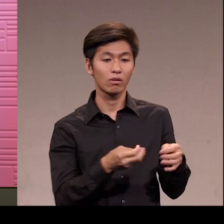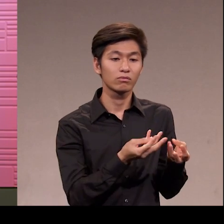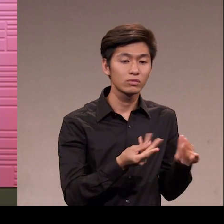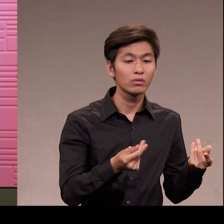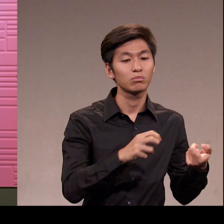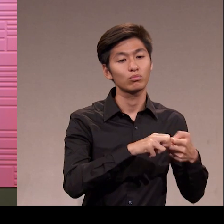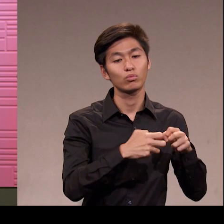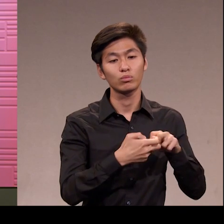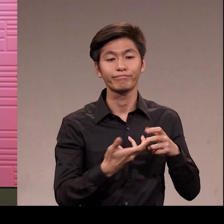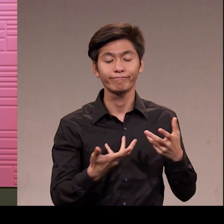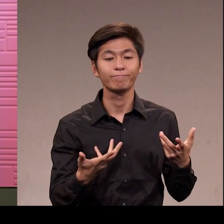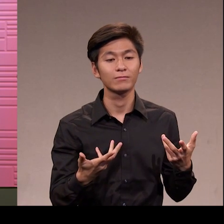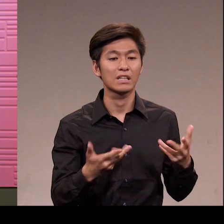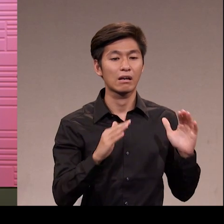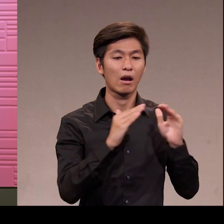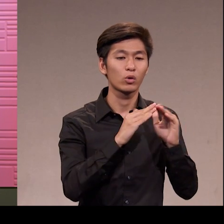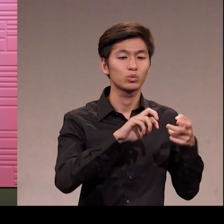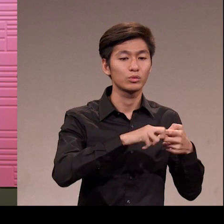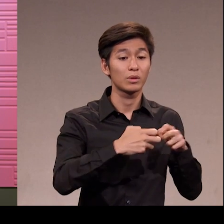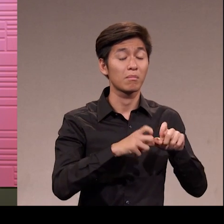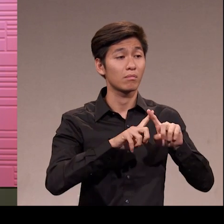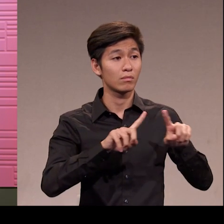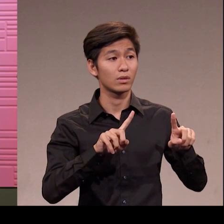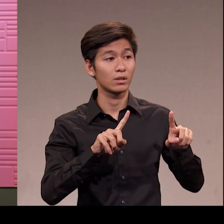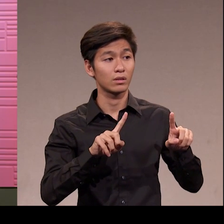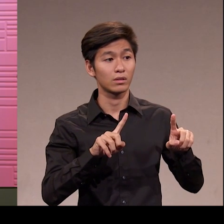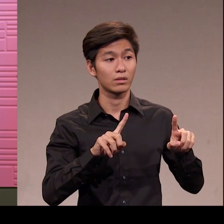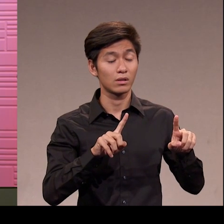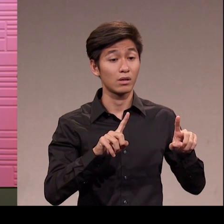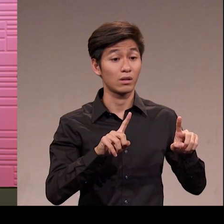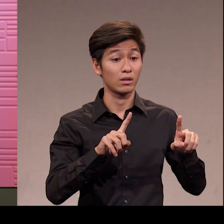we must be alive to what is happening outside our country. The international situation,